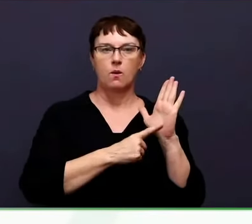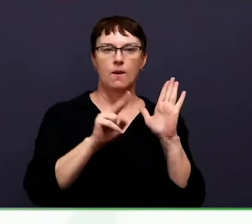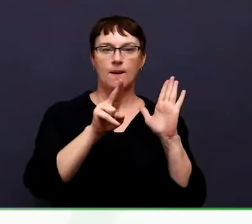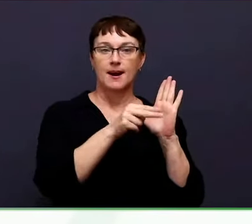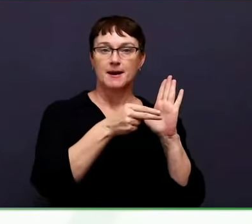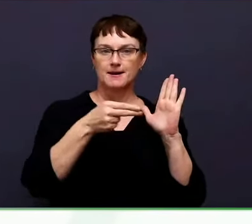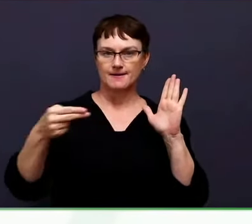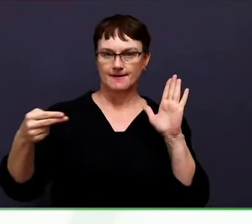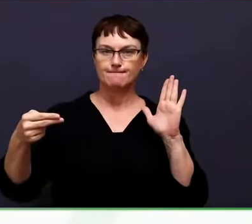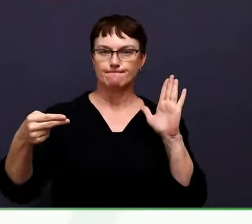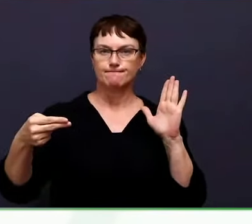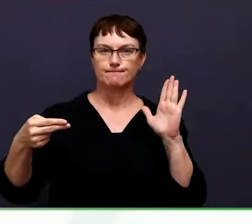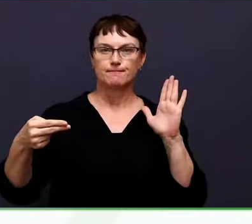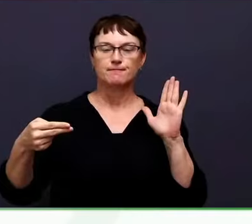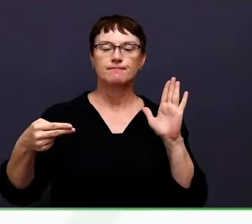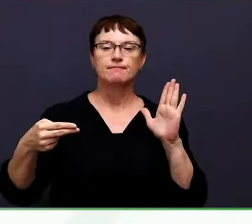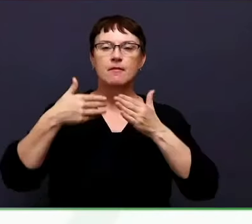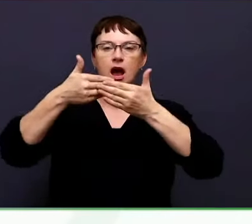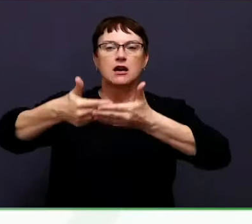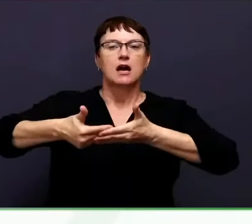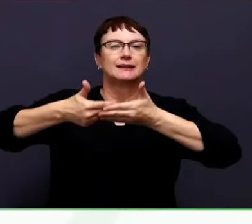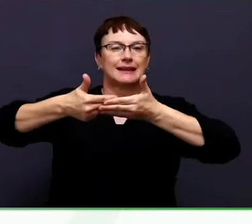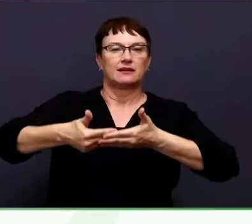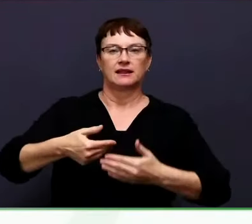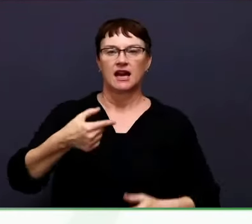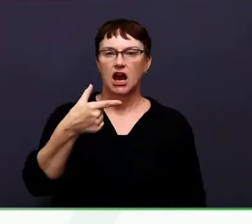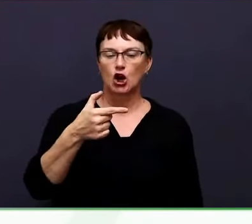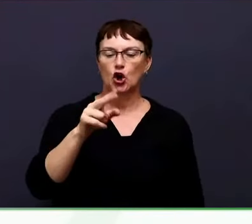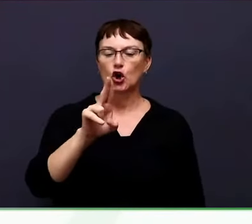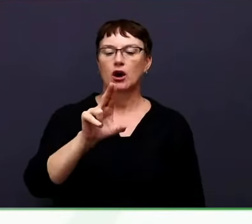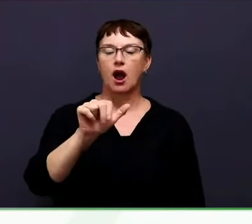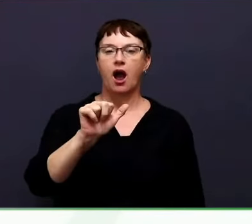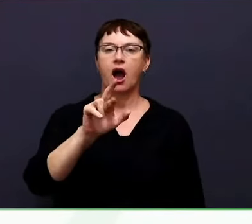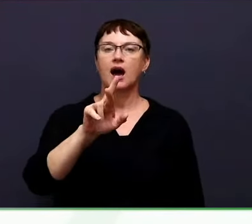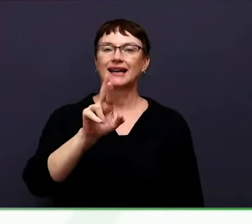parliaments, representing the needs of people with intellectual disabilities.